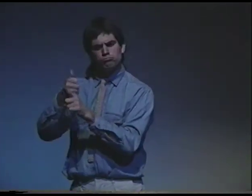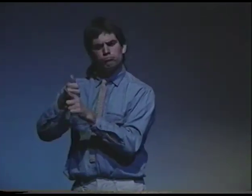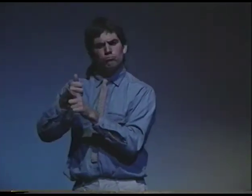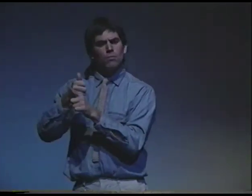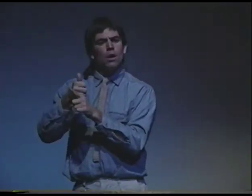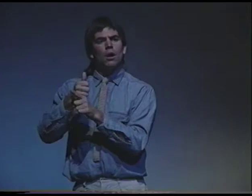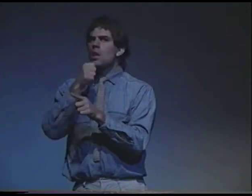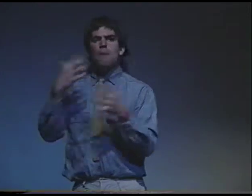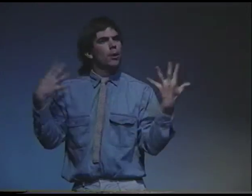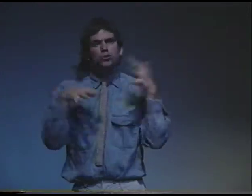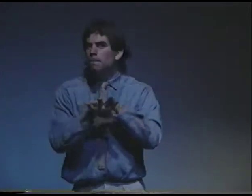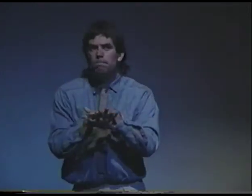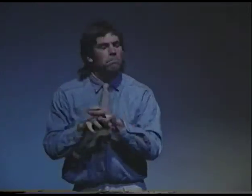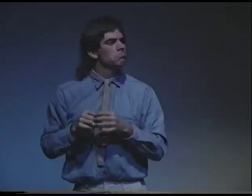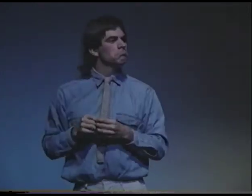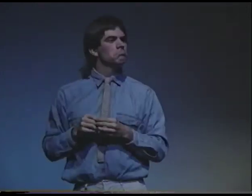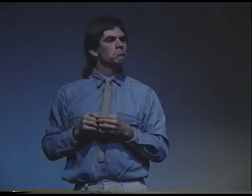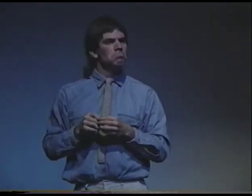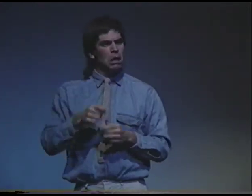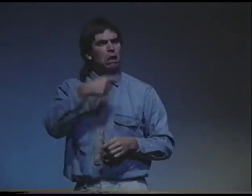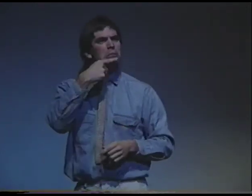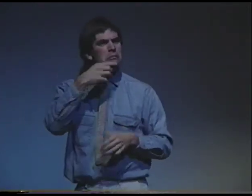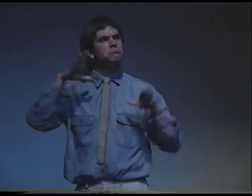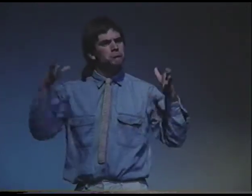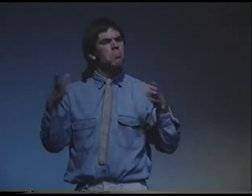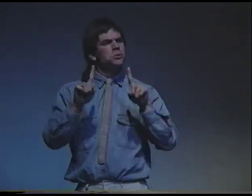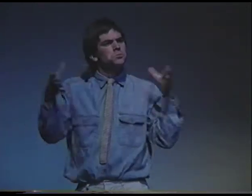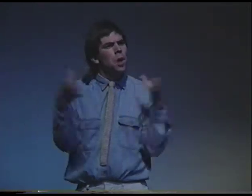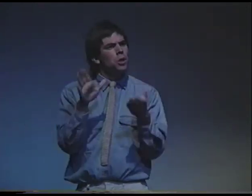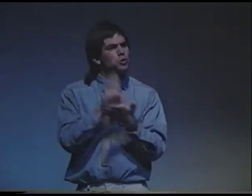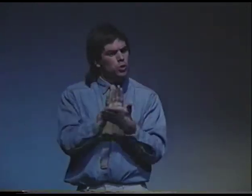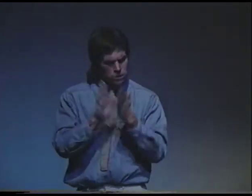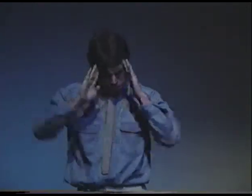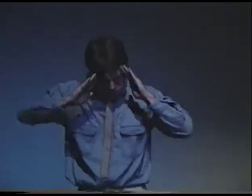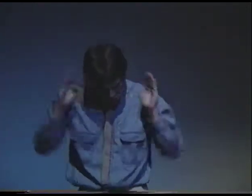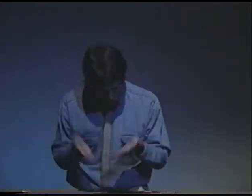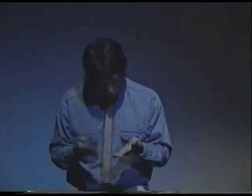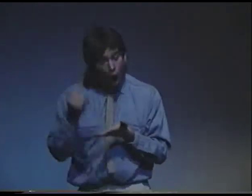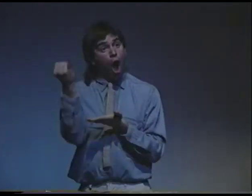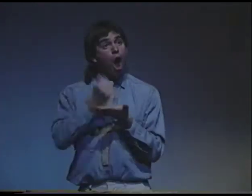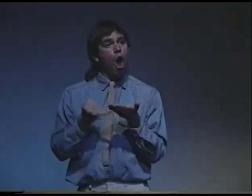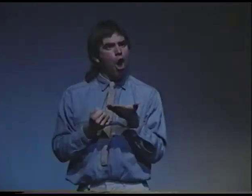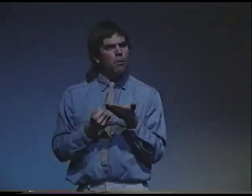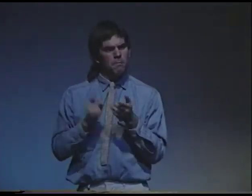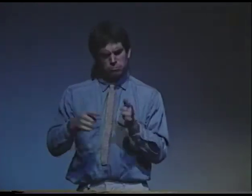in Pennsylvania. It wasn't a mainstream school. It was hearing, small school.